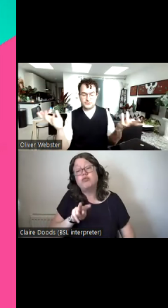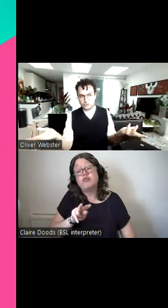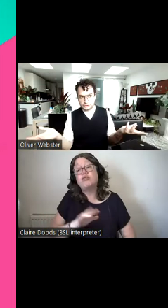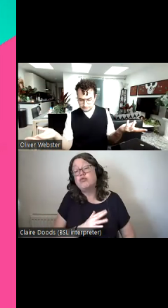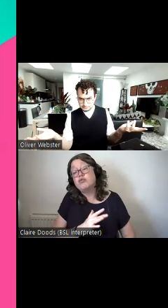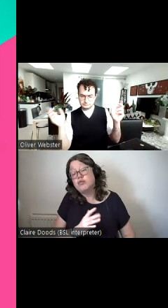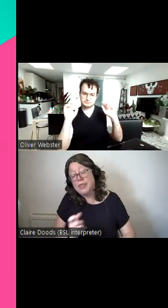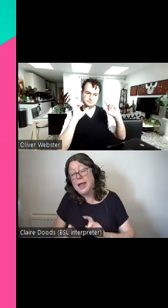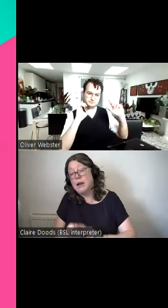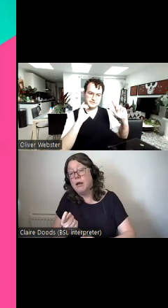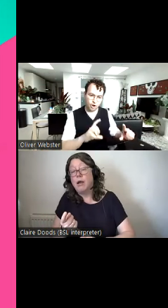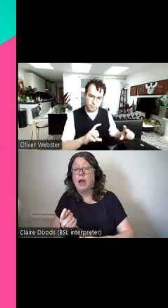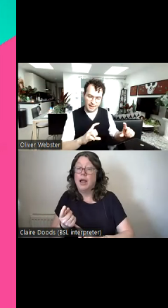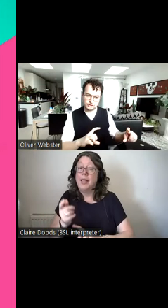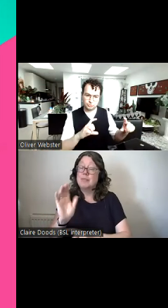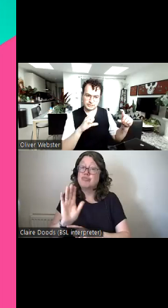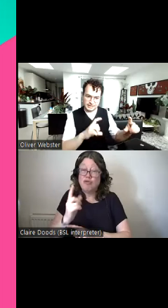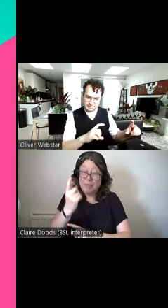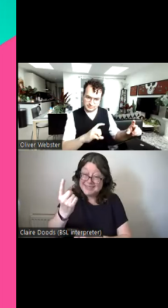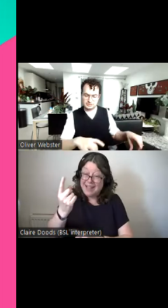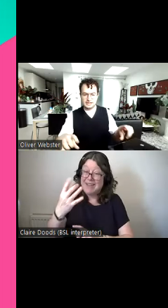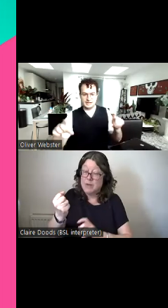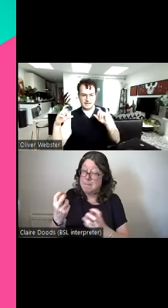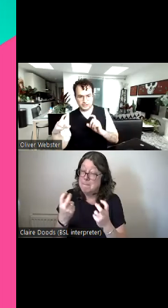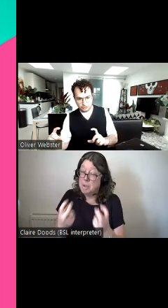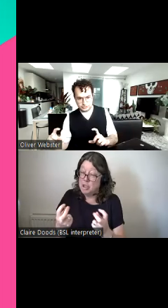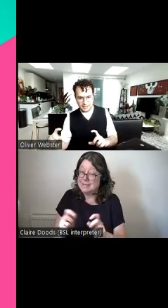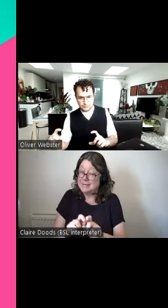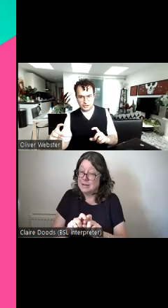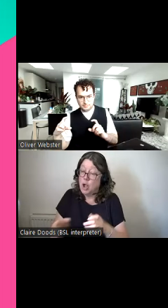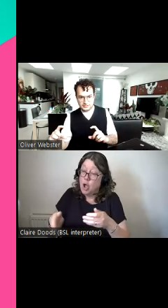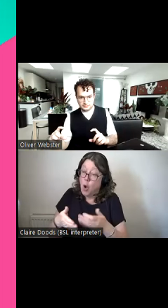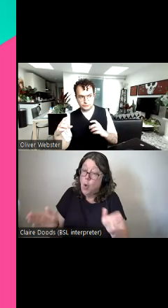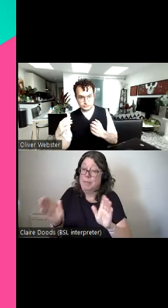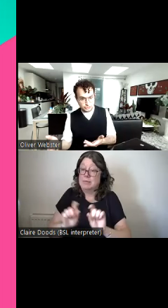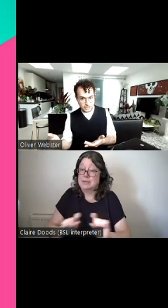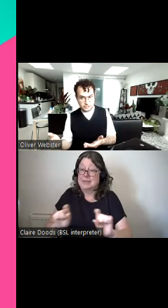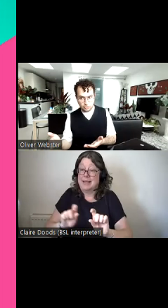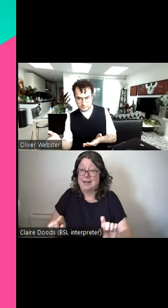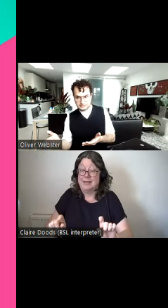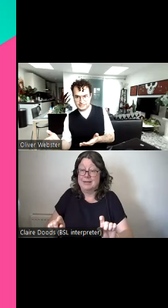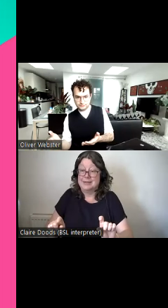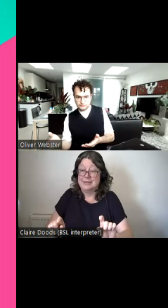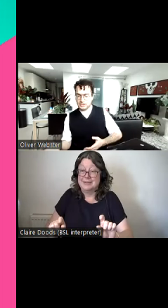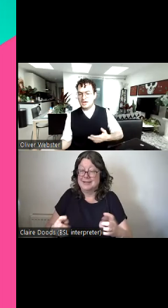because the open captions are more accessible, and the closed captions are better for search engine optimization.